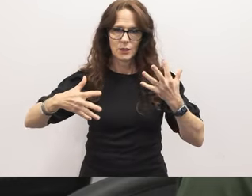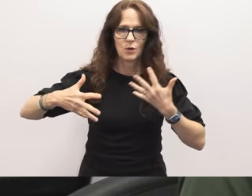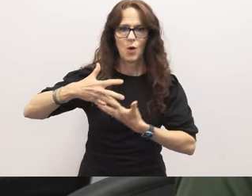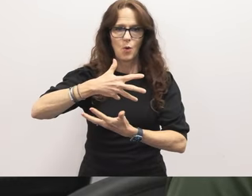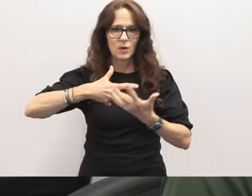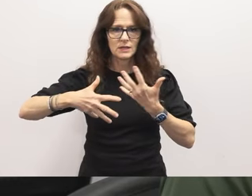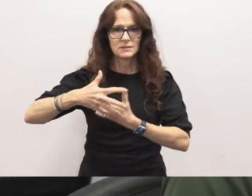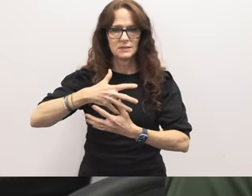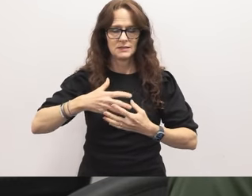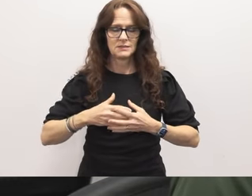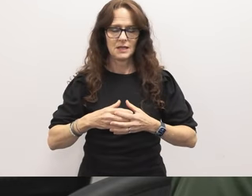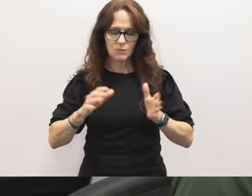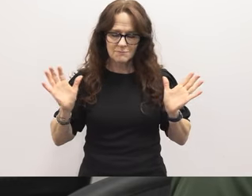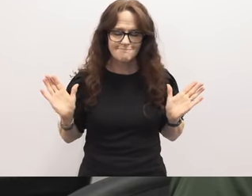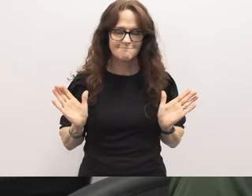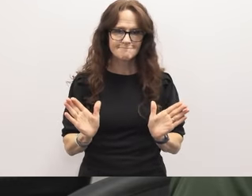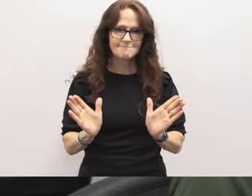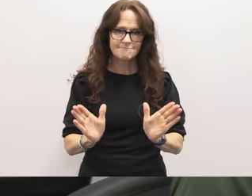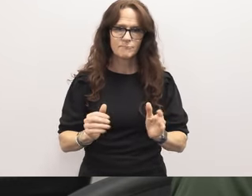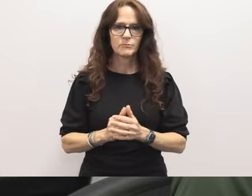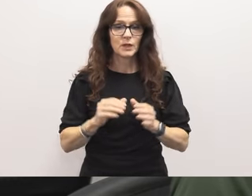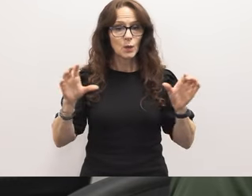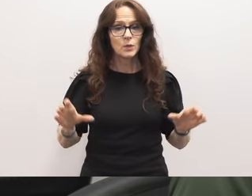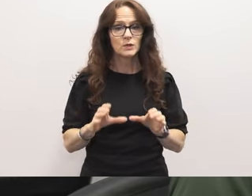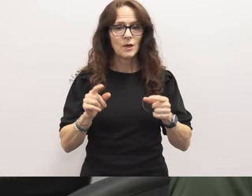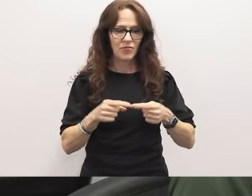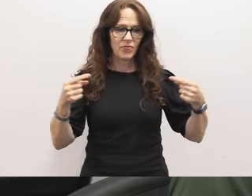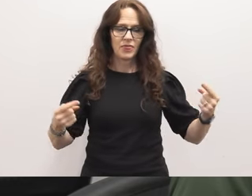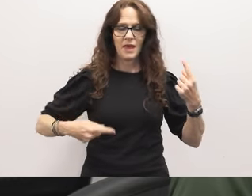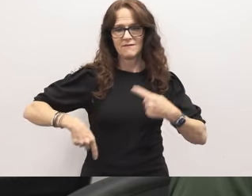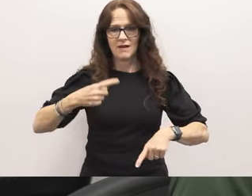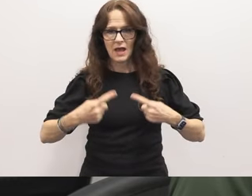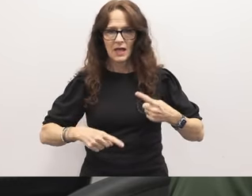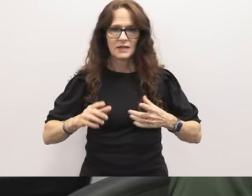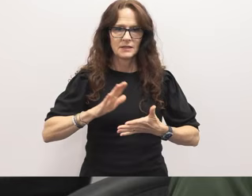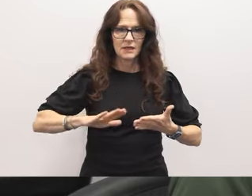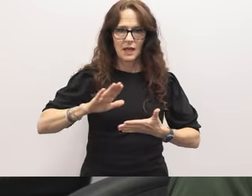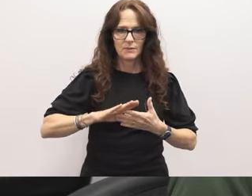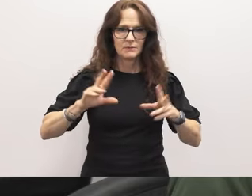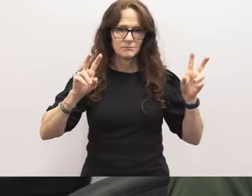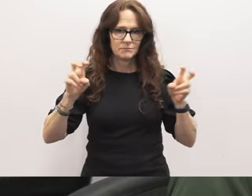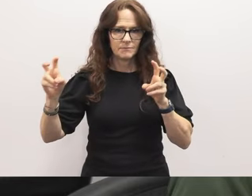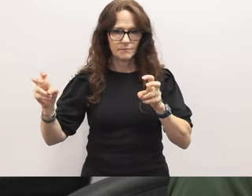And so when we do have these disagreements, fights on campus, things of that nature between students,